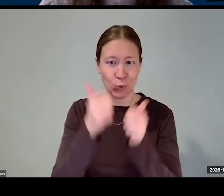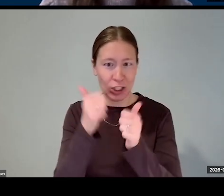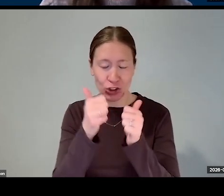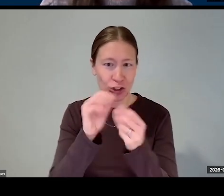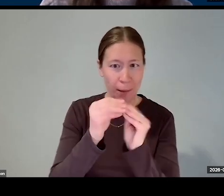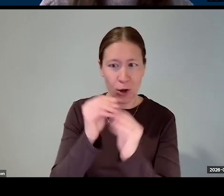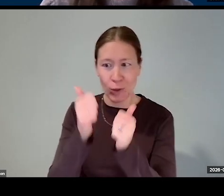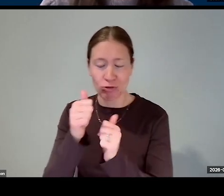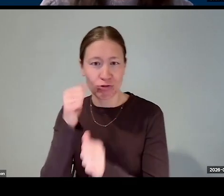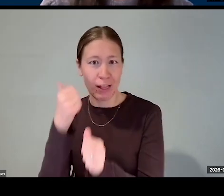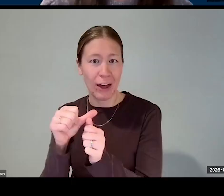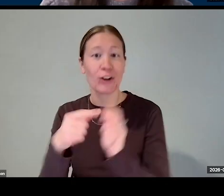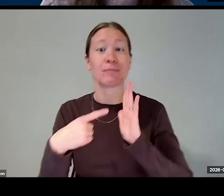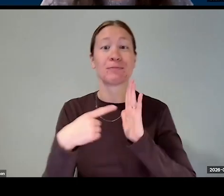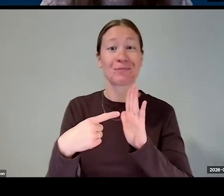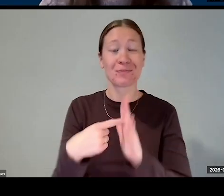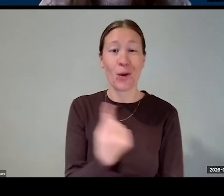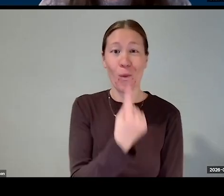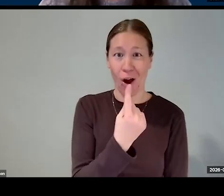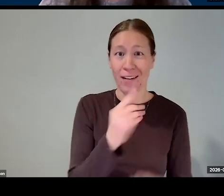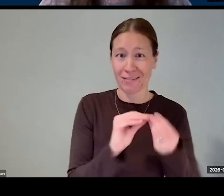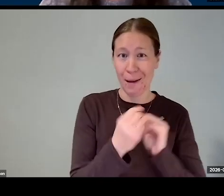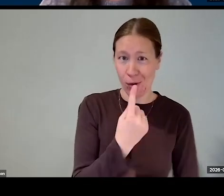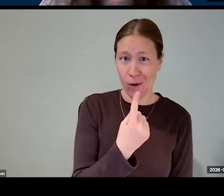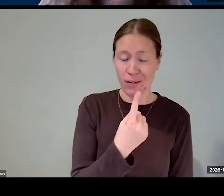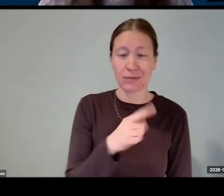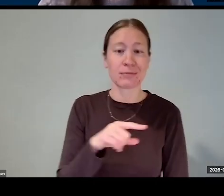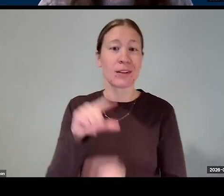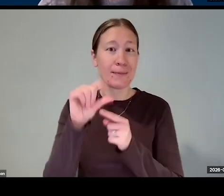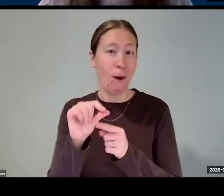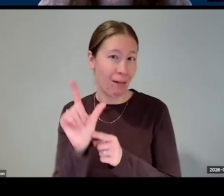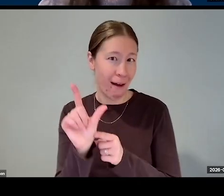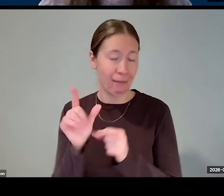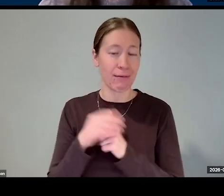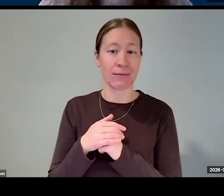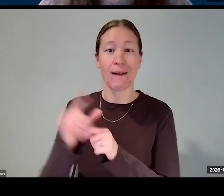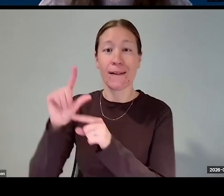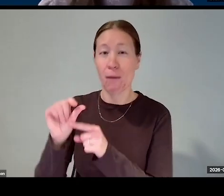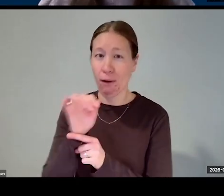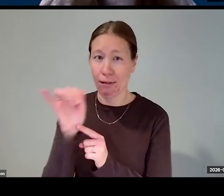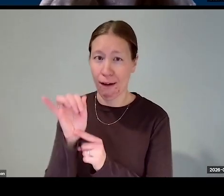between the number one, the lowercase letter L and the lowercase letter I.